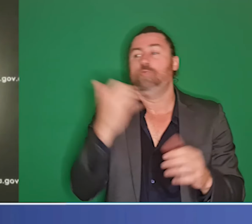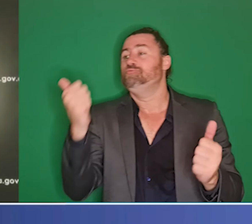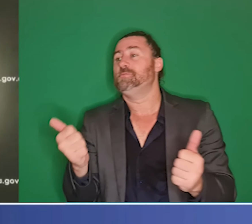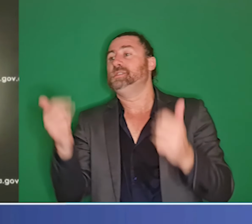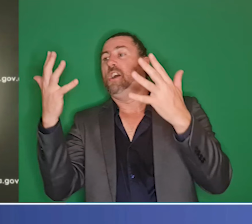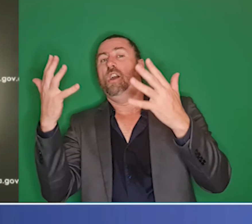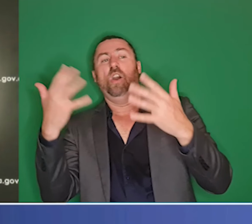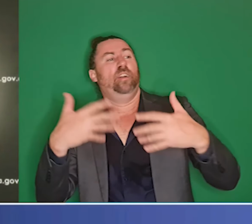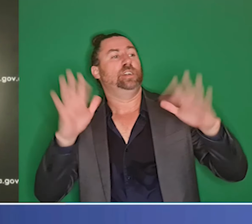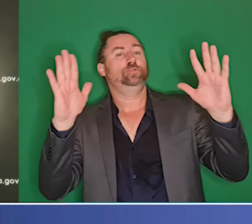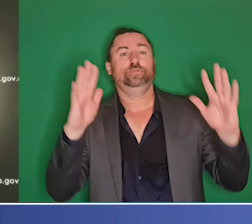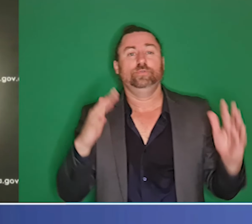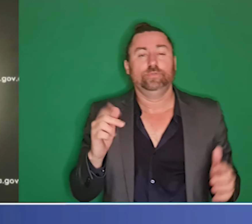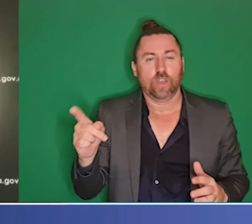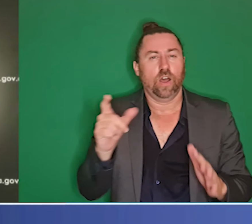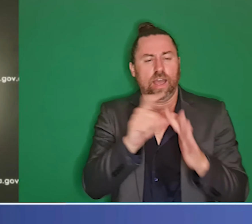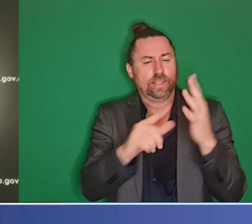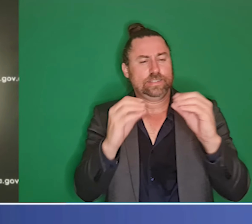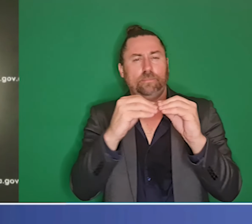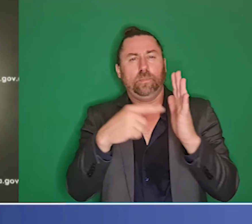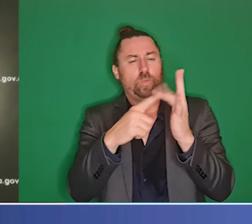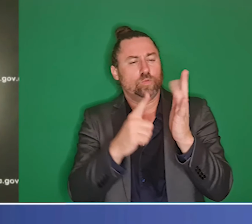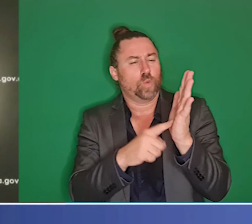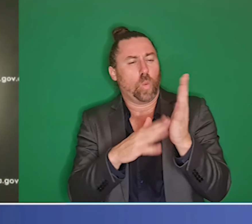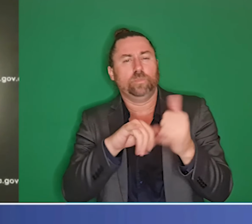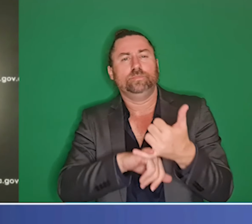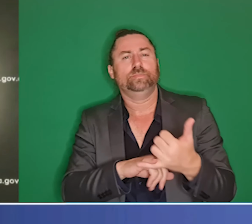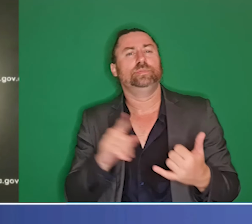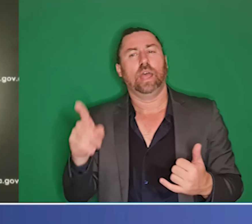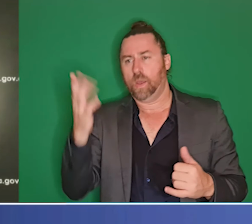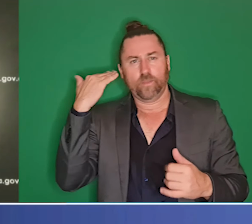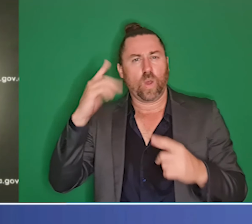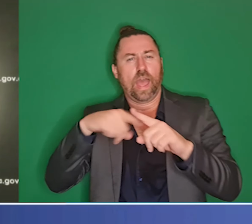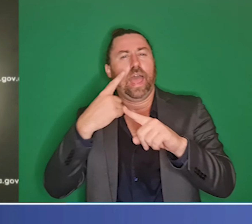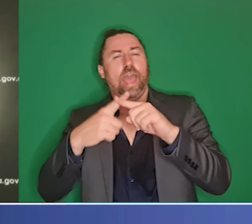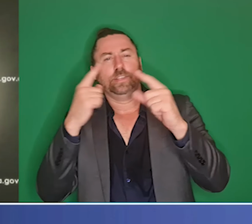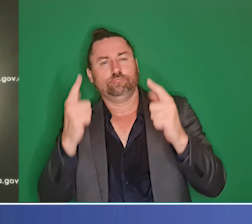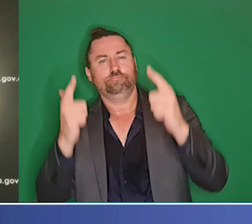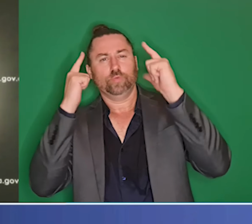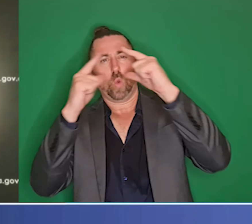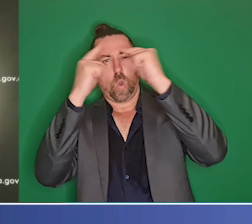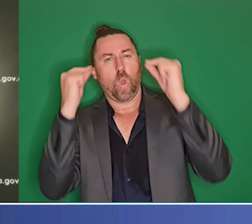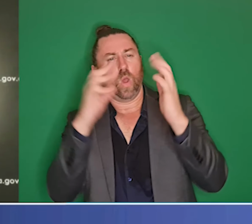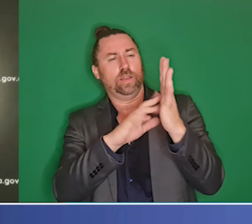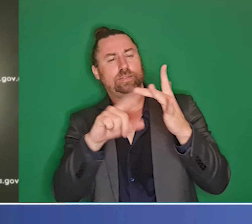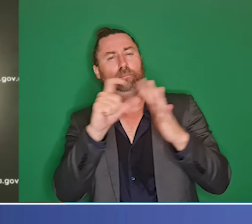And Deb Thoms, the previous Chief Nursing and Midwifery Officer, is overseeing that program.